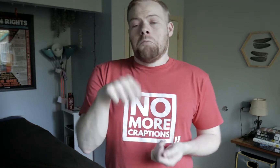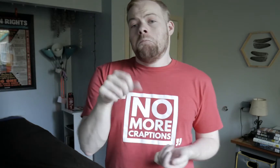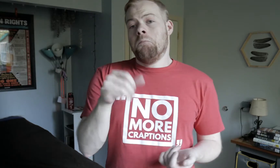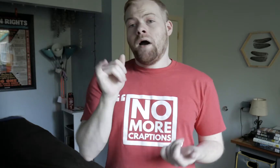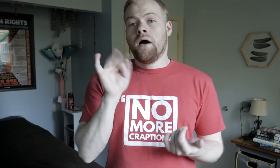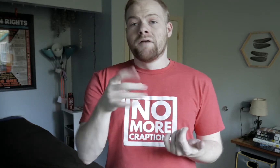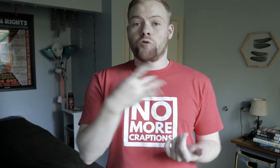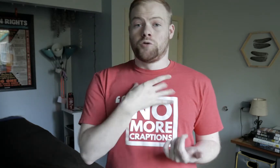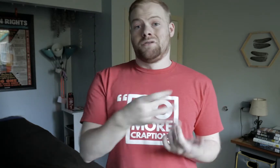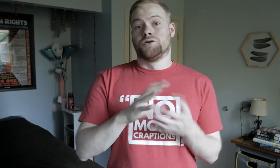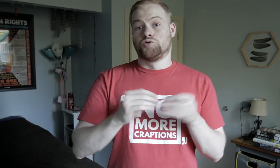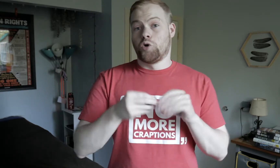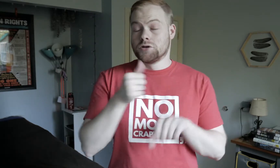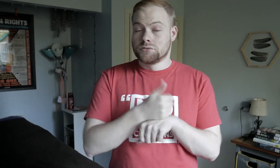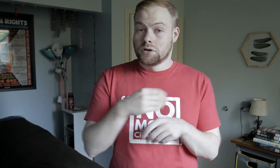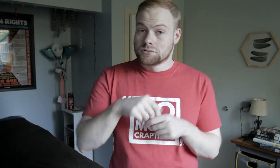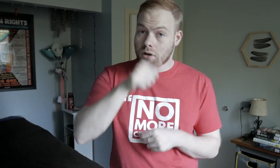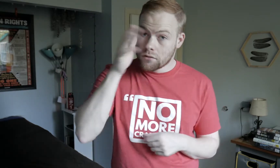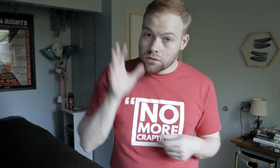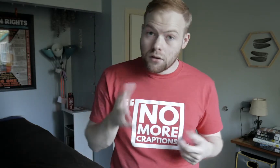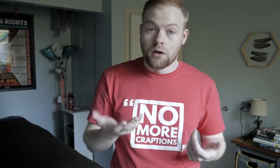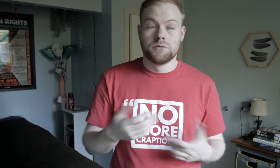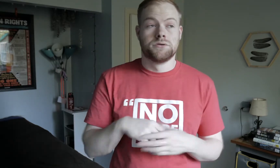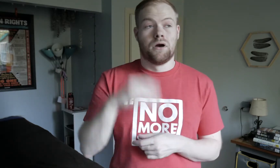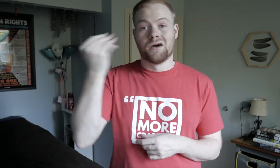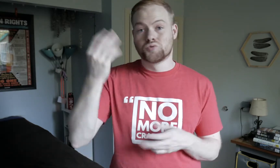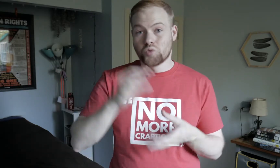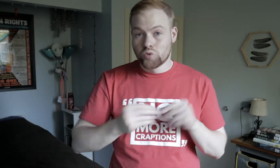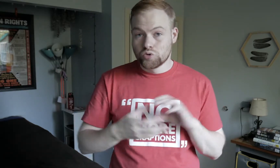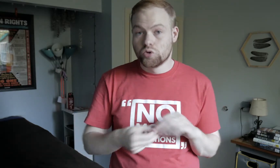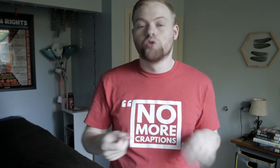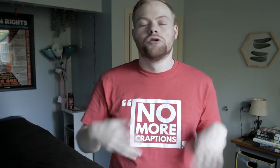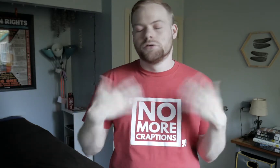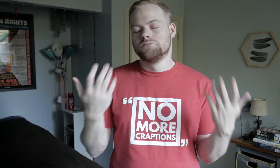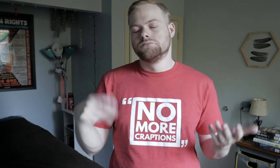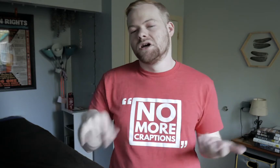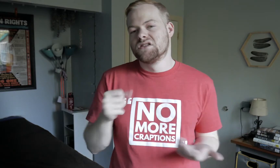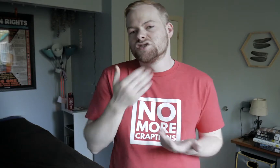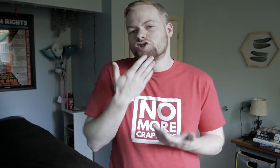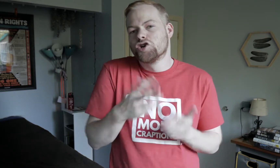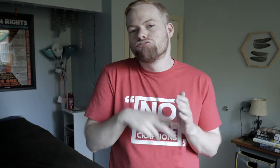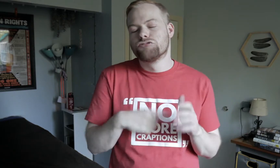Yeah, if you like stories set in Alaska, outdoor stories, this is a good read.